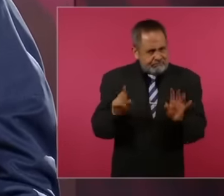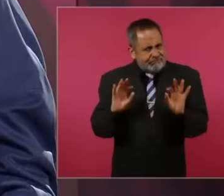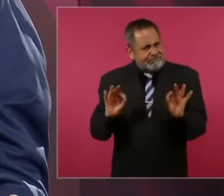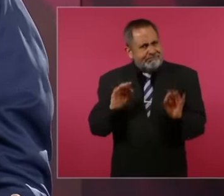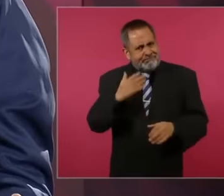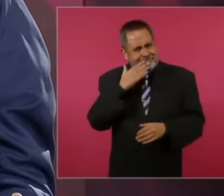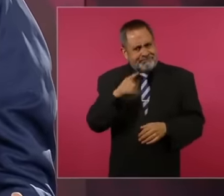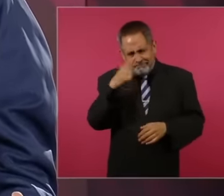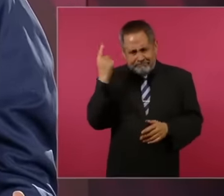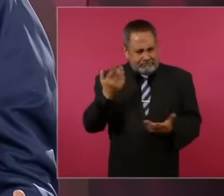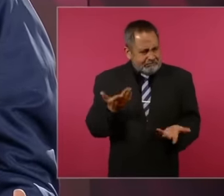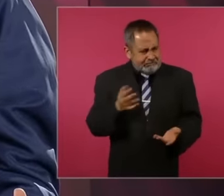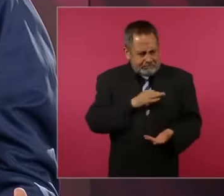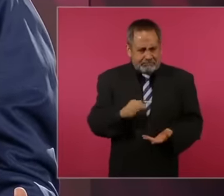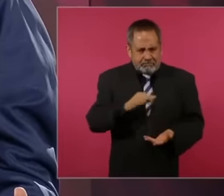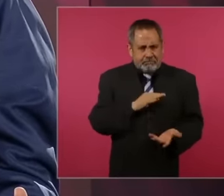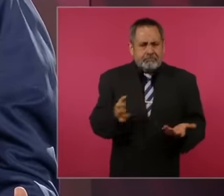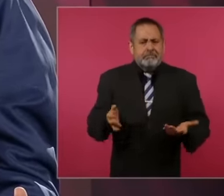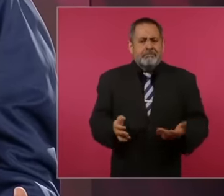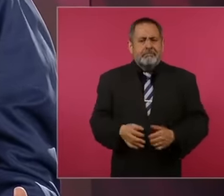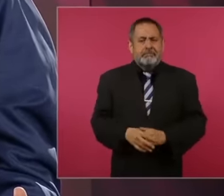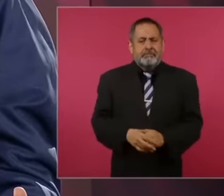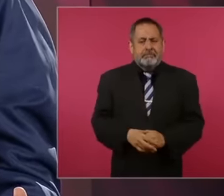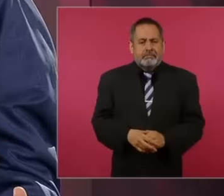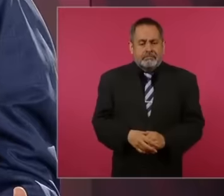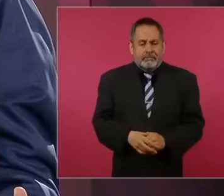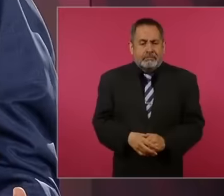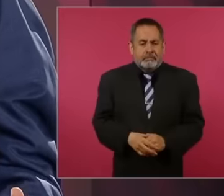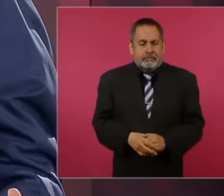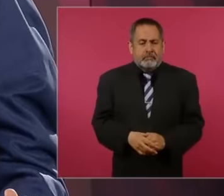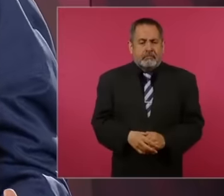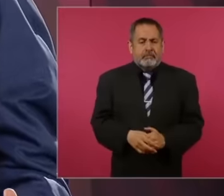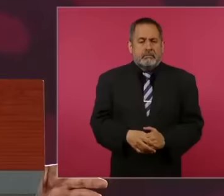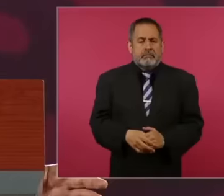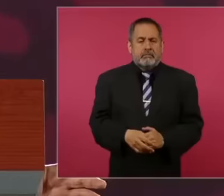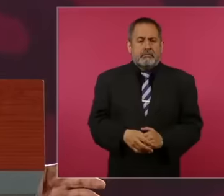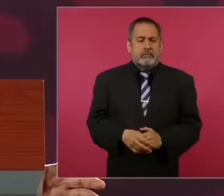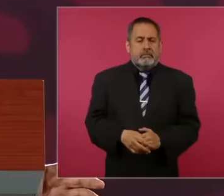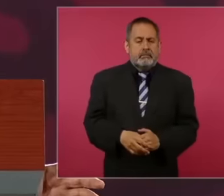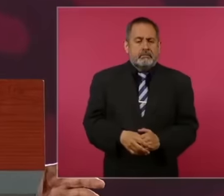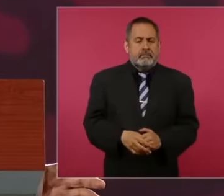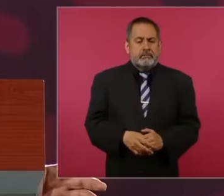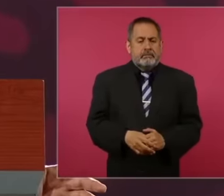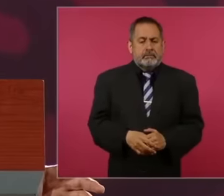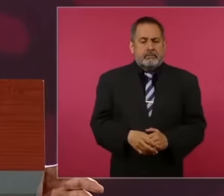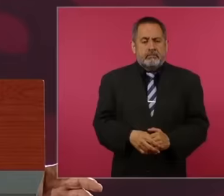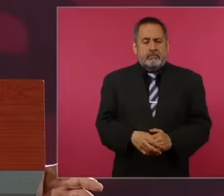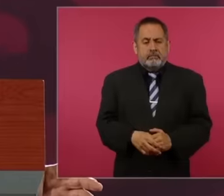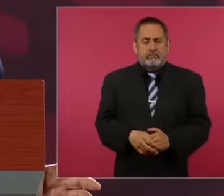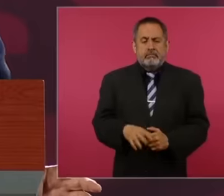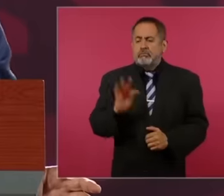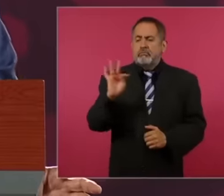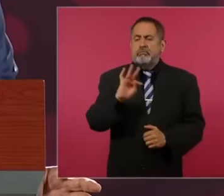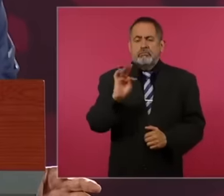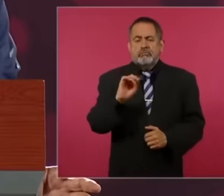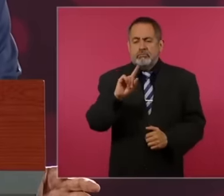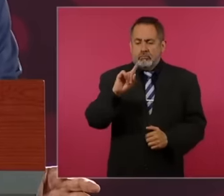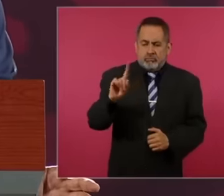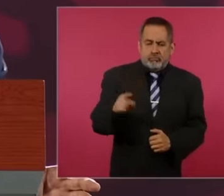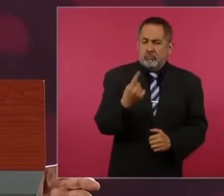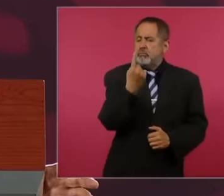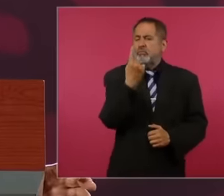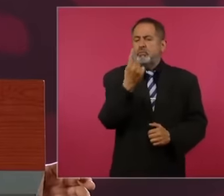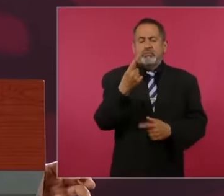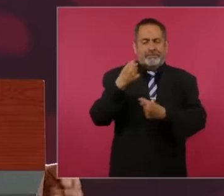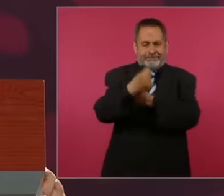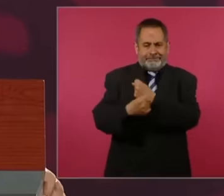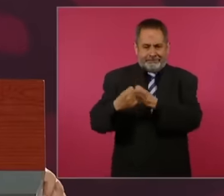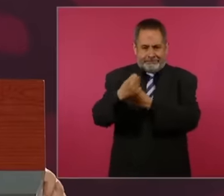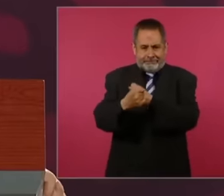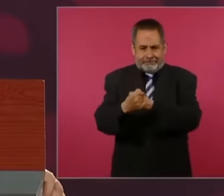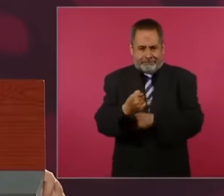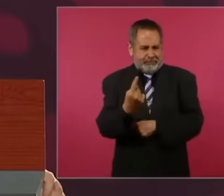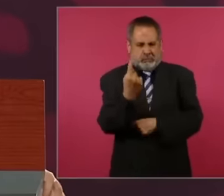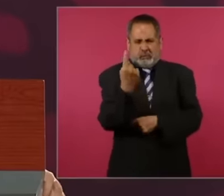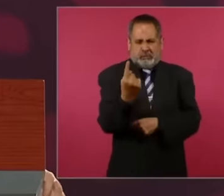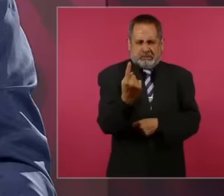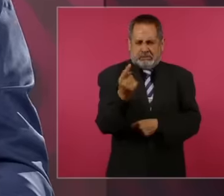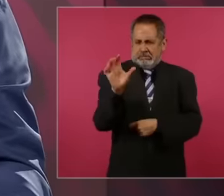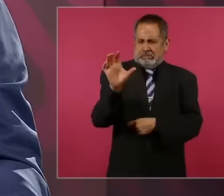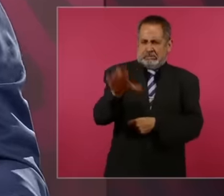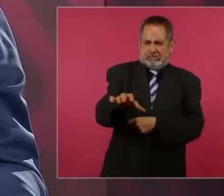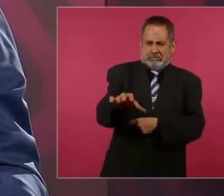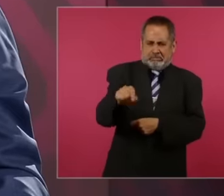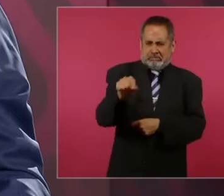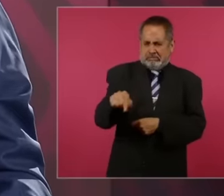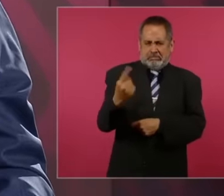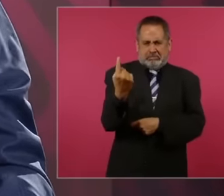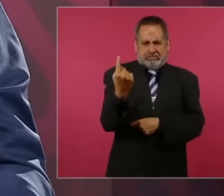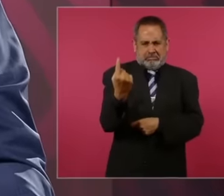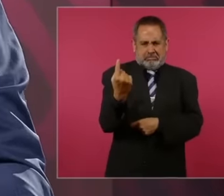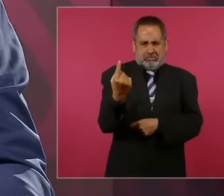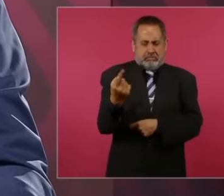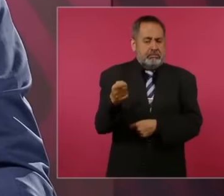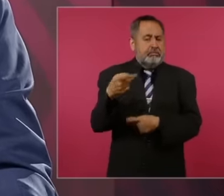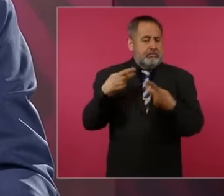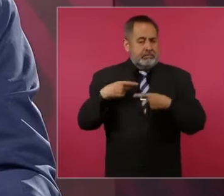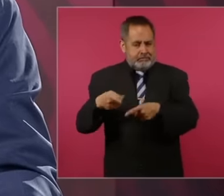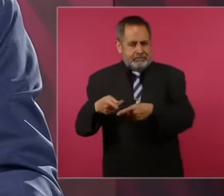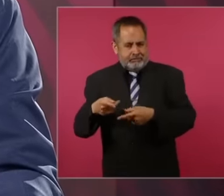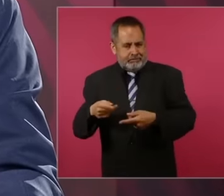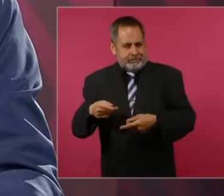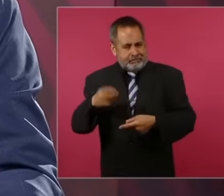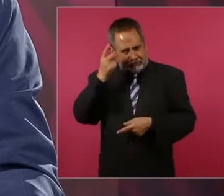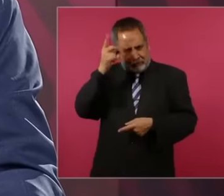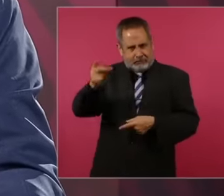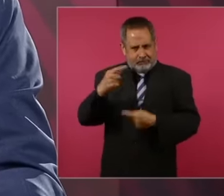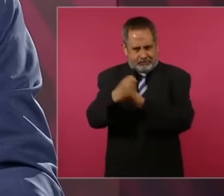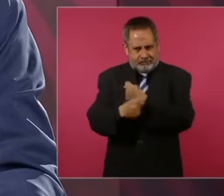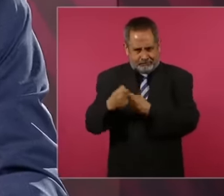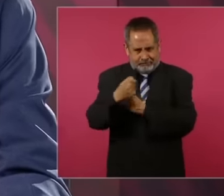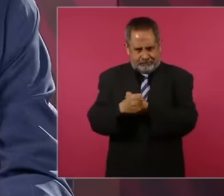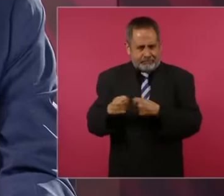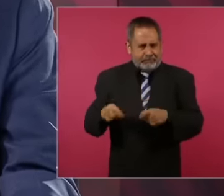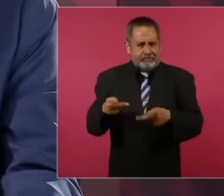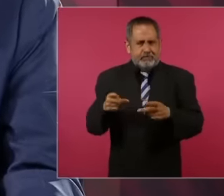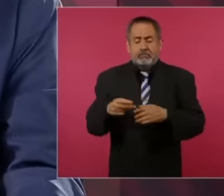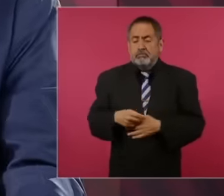if there was only one store in a town, no matter how good the shopkeeper was, he would always be tempted